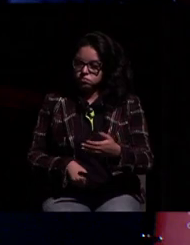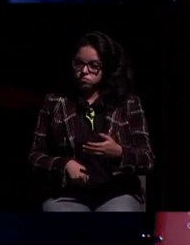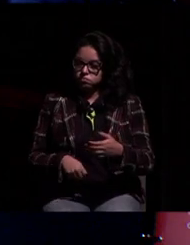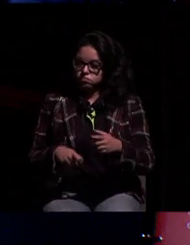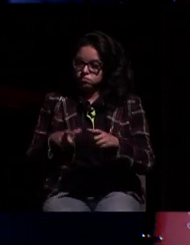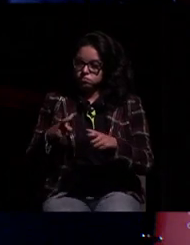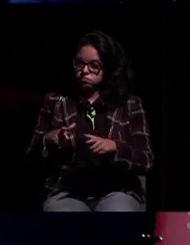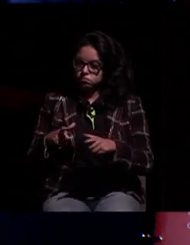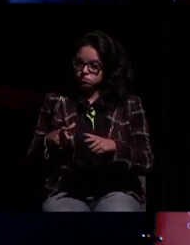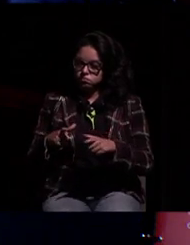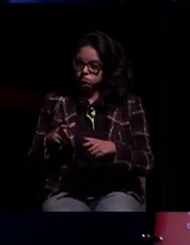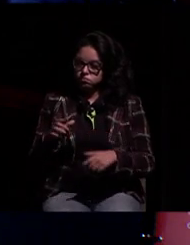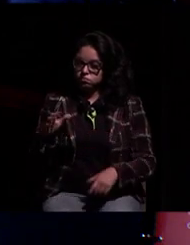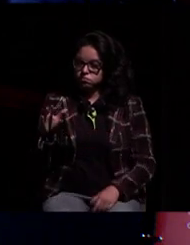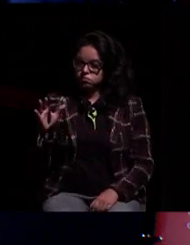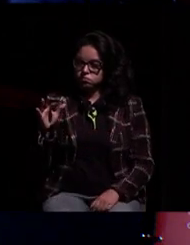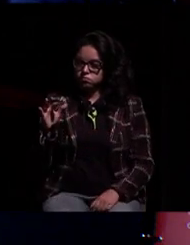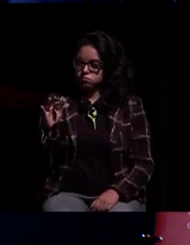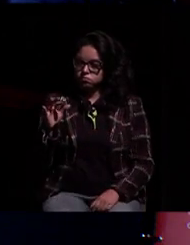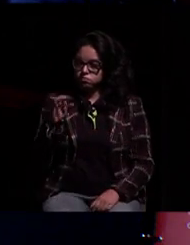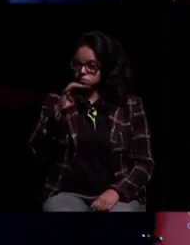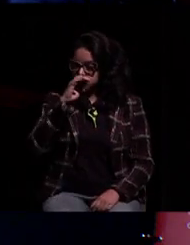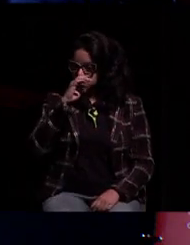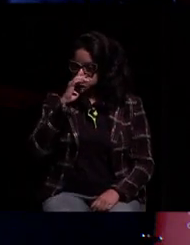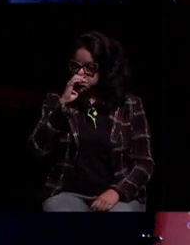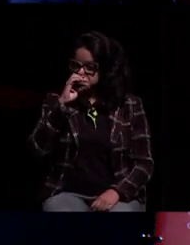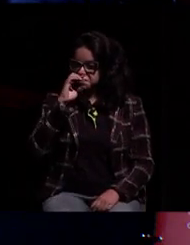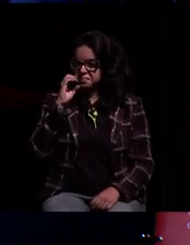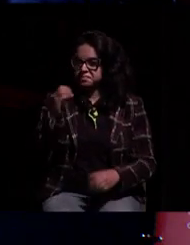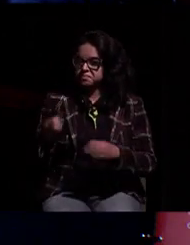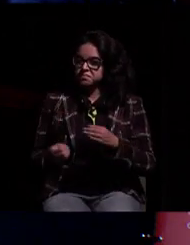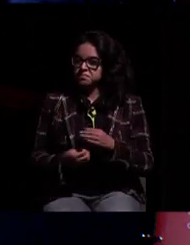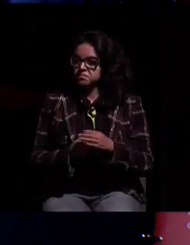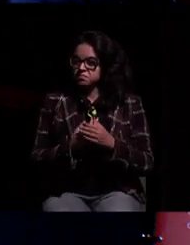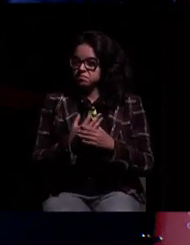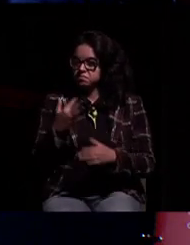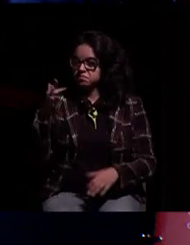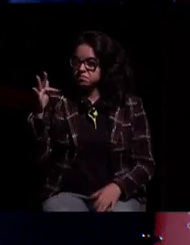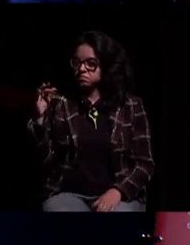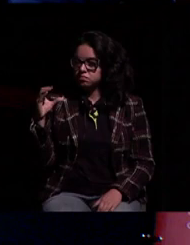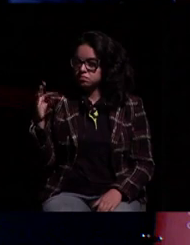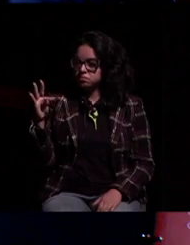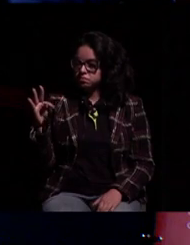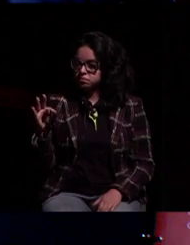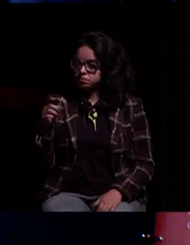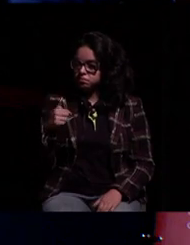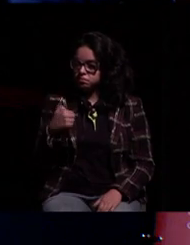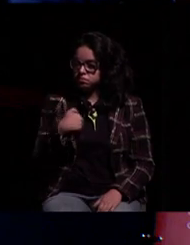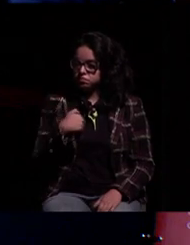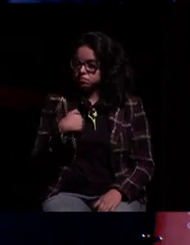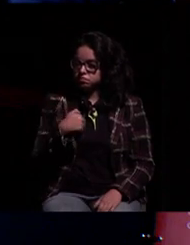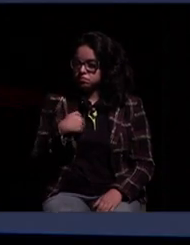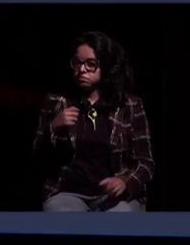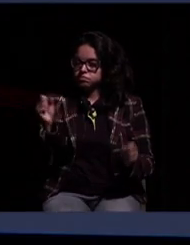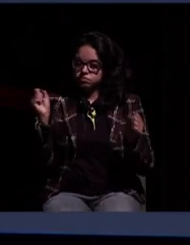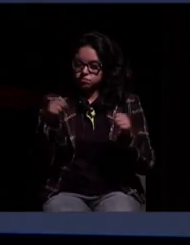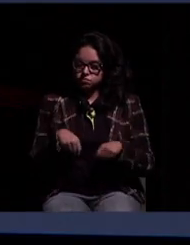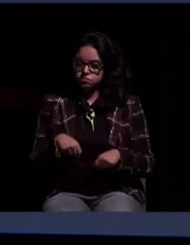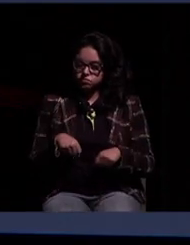the Foundation for Science and Technology, FCT, where I was able to conduct a work